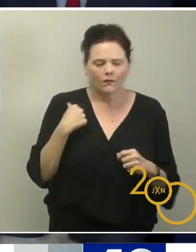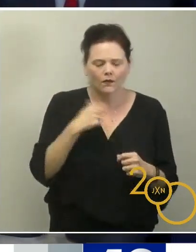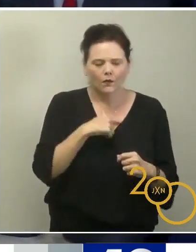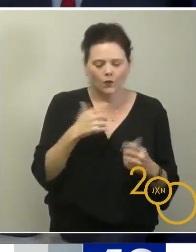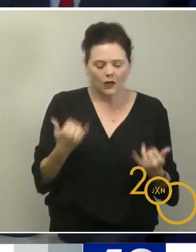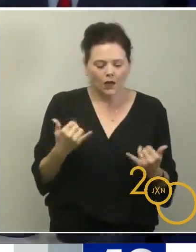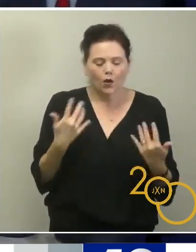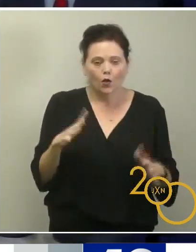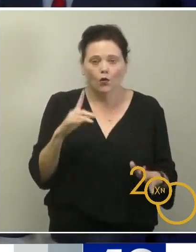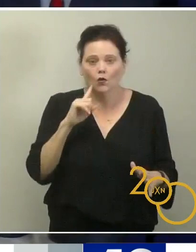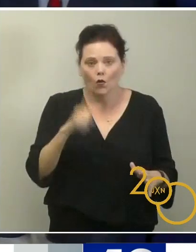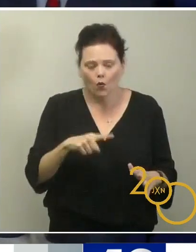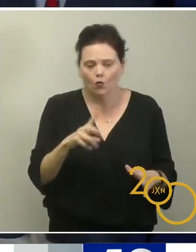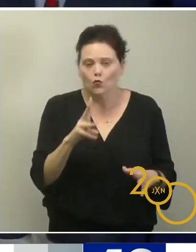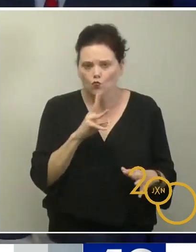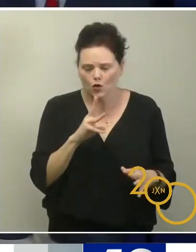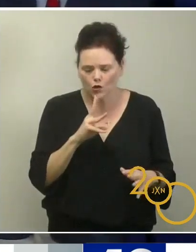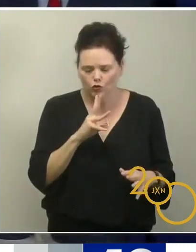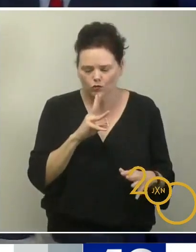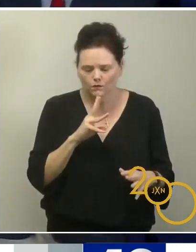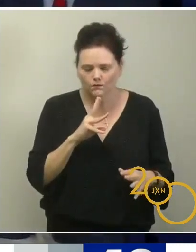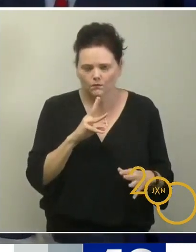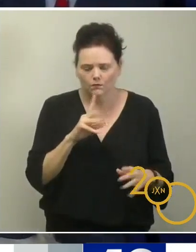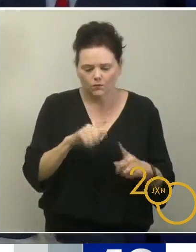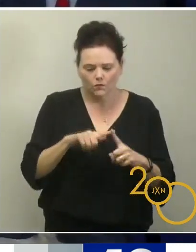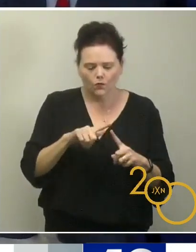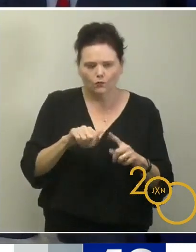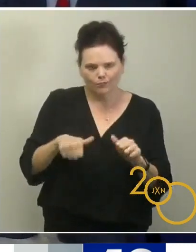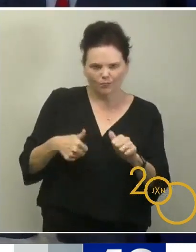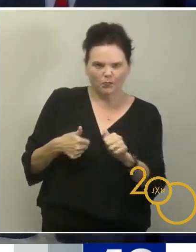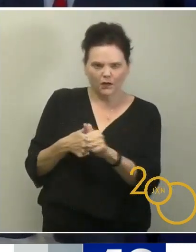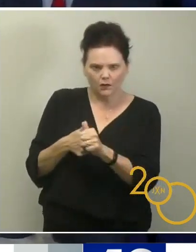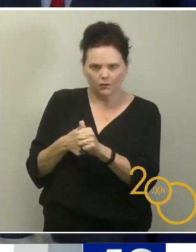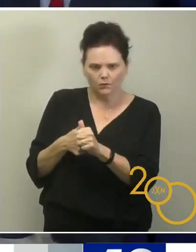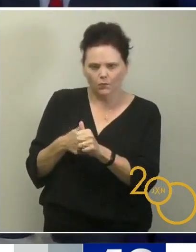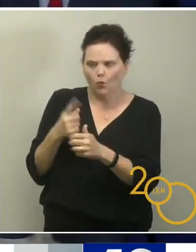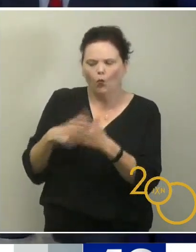WITH THE WATER AT THOSE LOCATIONS. TO MOVE IT AWAY FROM THERE. WE DON'T WANT ONLINE HUNDRED CARS AROUND A FIRE STATION WE ARE TRYING TO GET APPARATUS OUT TO GO SERVICE. THE EMERGENCY CALL AND ETC.